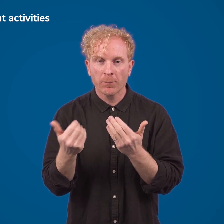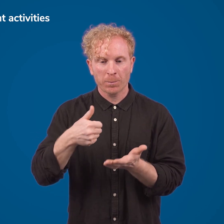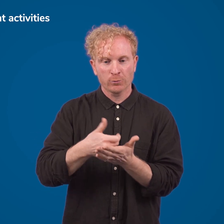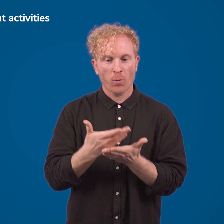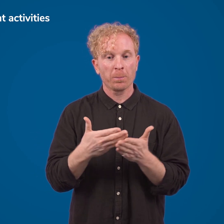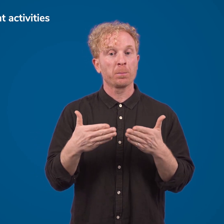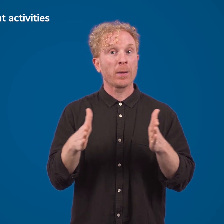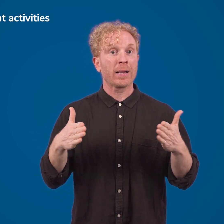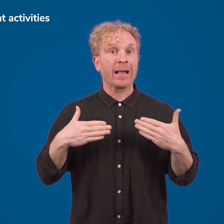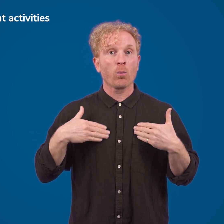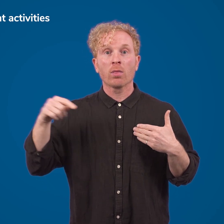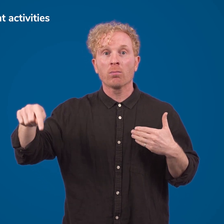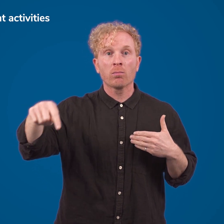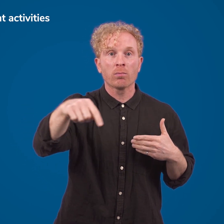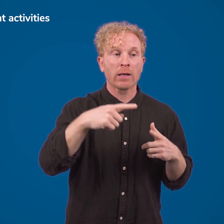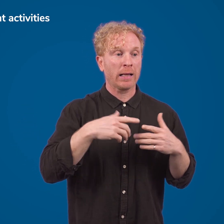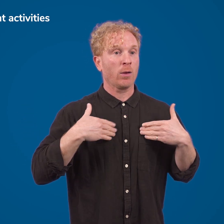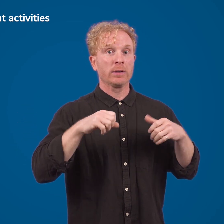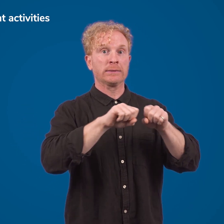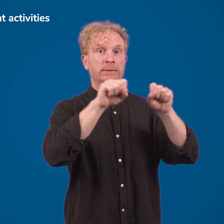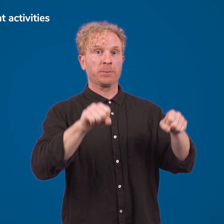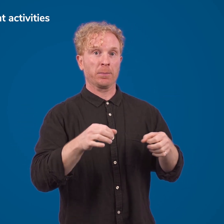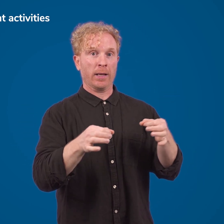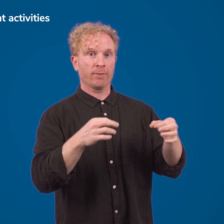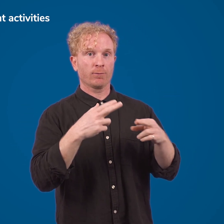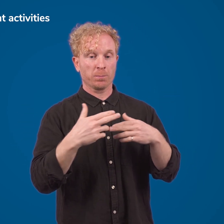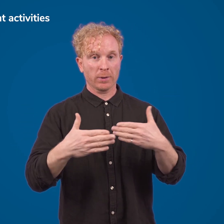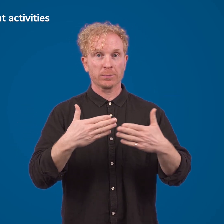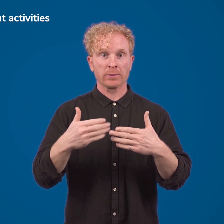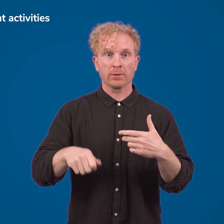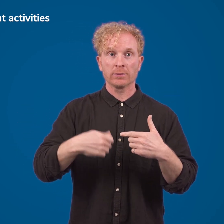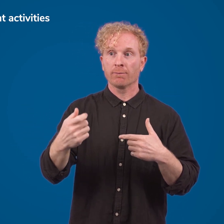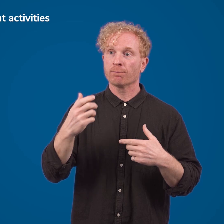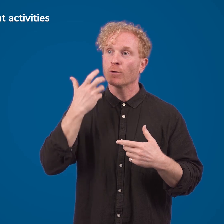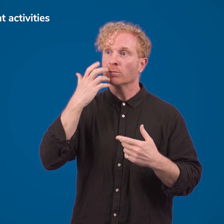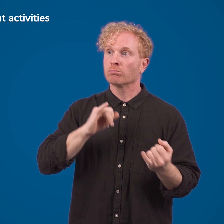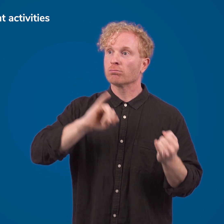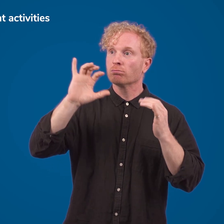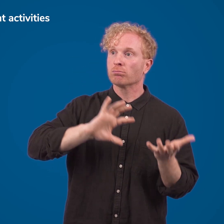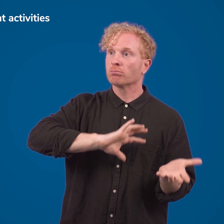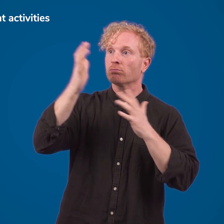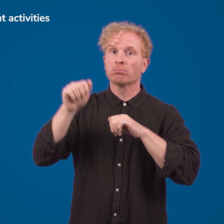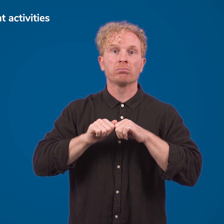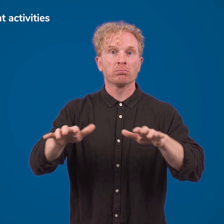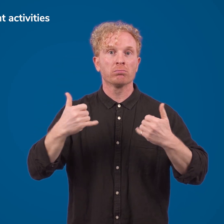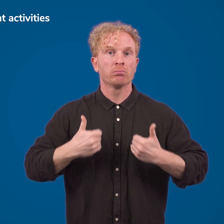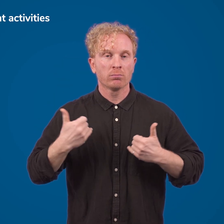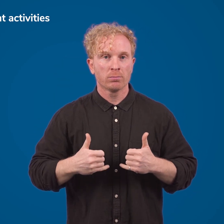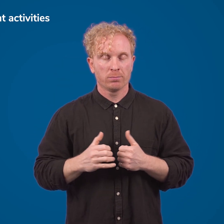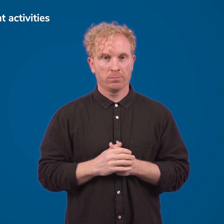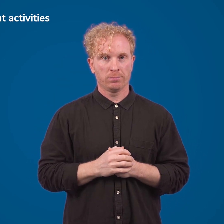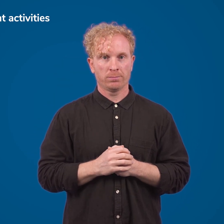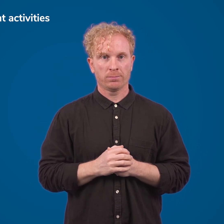public health and health system planning and management for future pandemics.